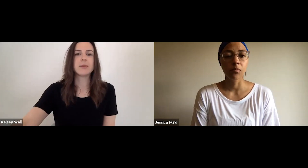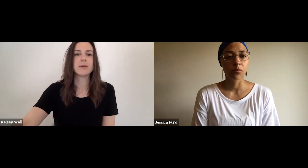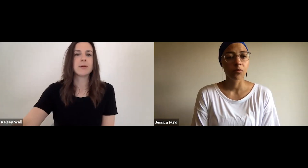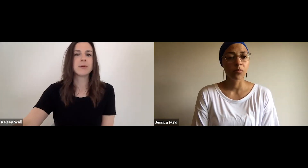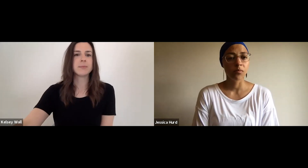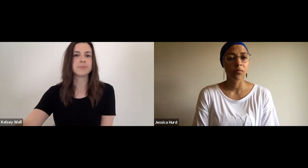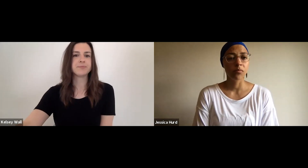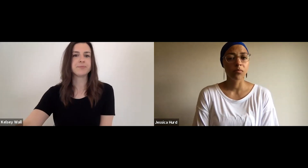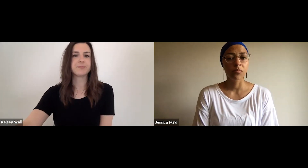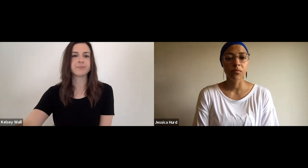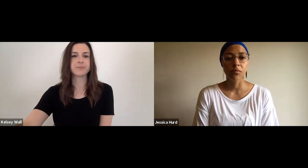talk about that more.